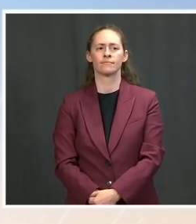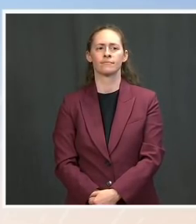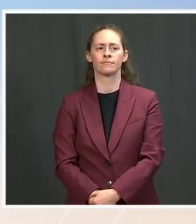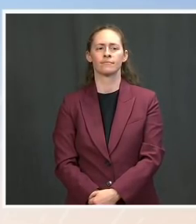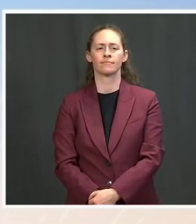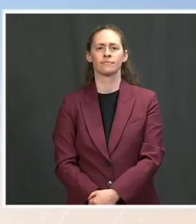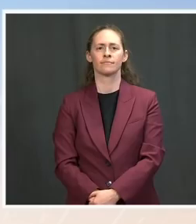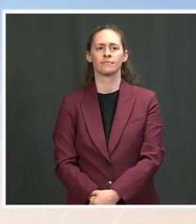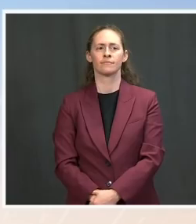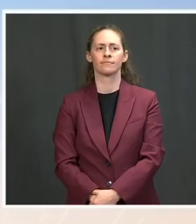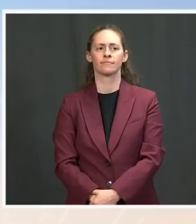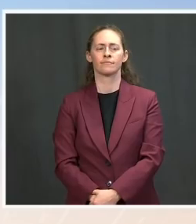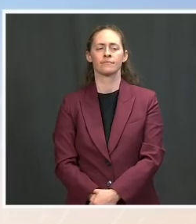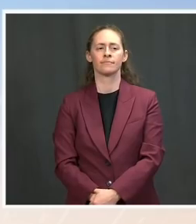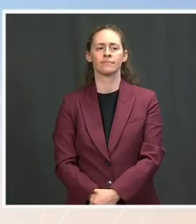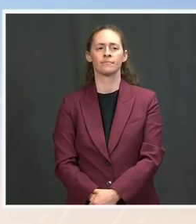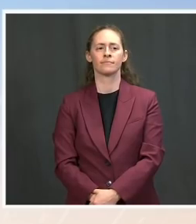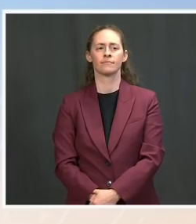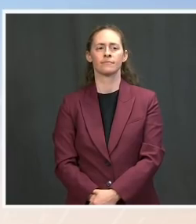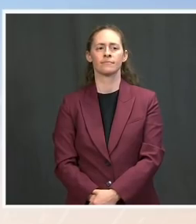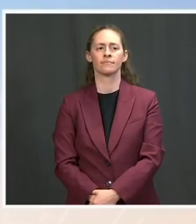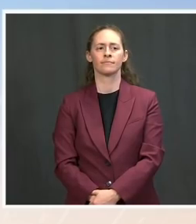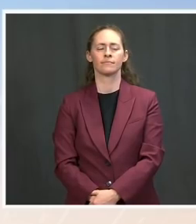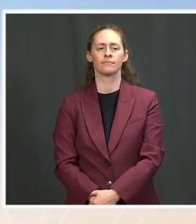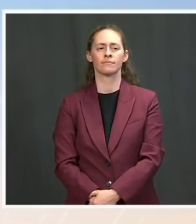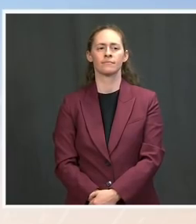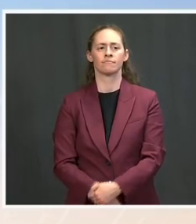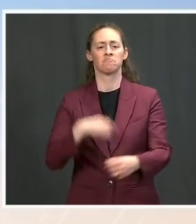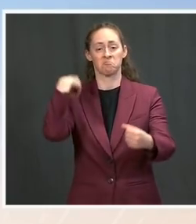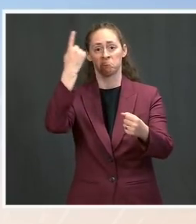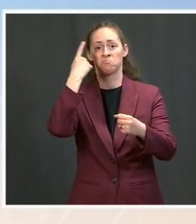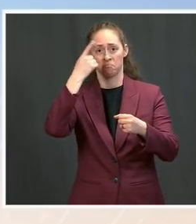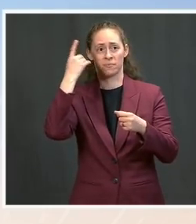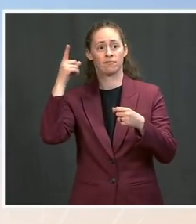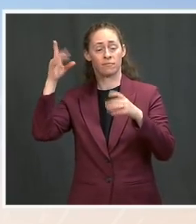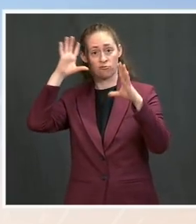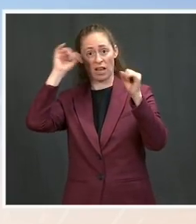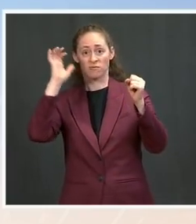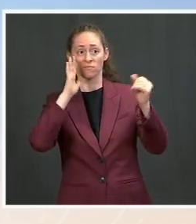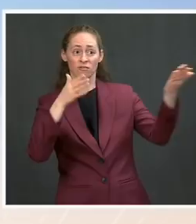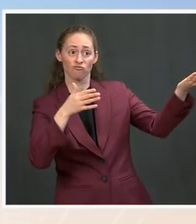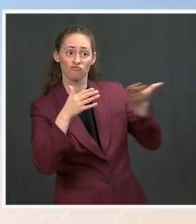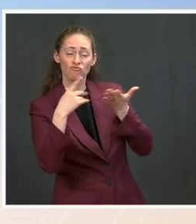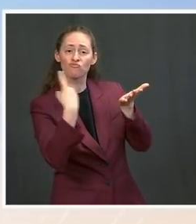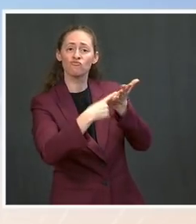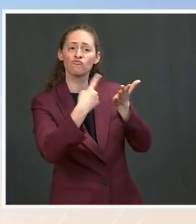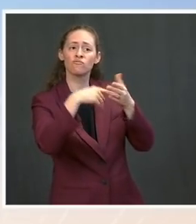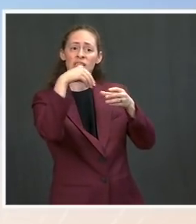Do you have any details about that meeting, including whether the President will attend? Ms. Psaki: Sure, so I think he was referring